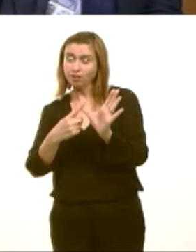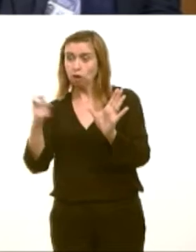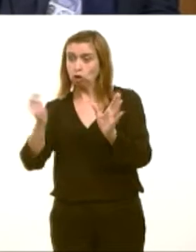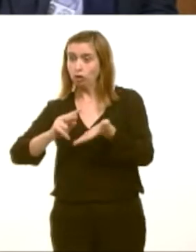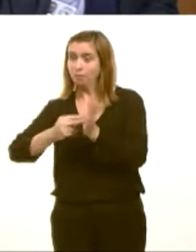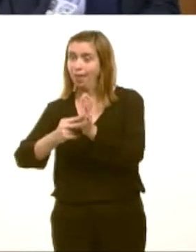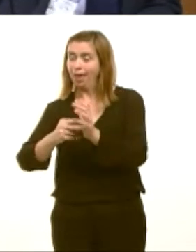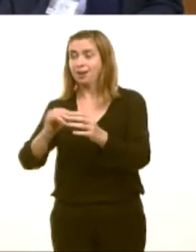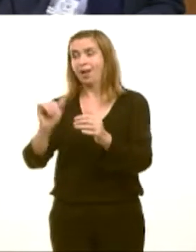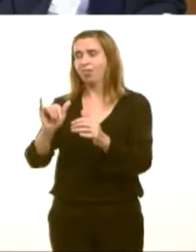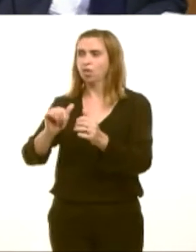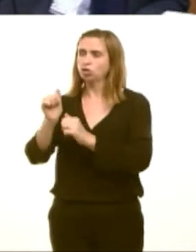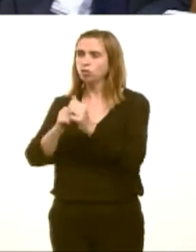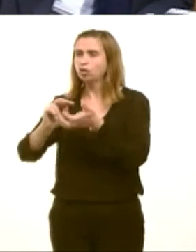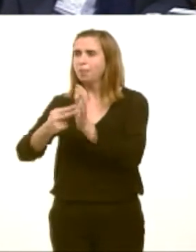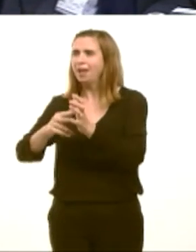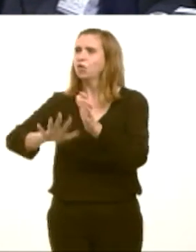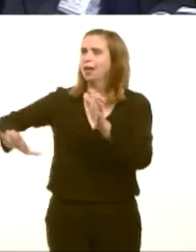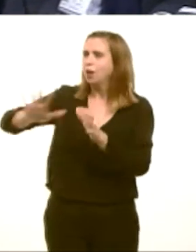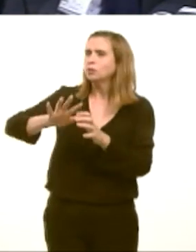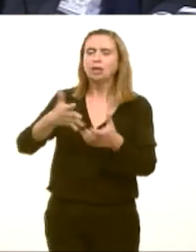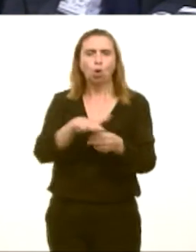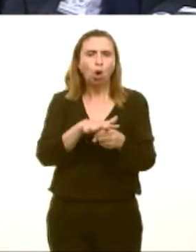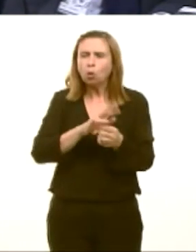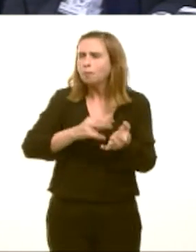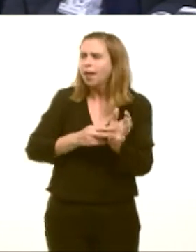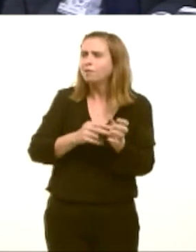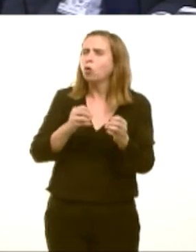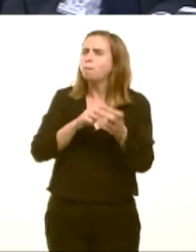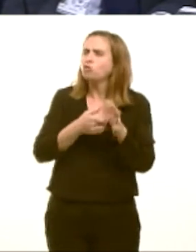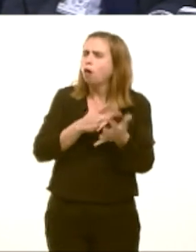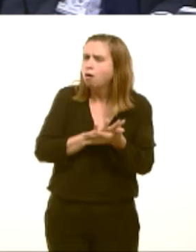plans for counties, local plans for the borough authoritiesósubsequently of course, unitary